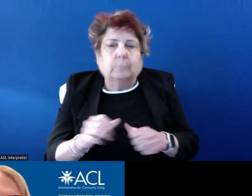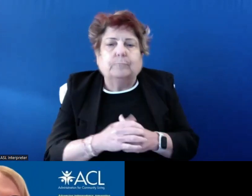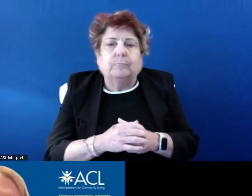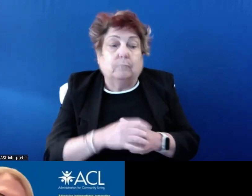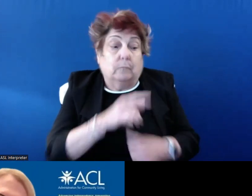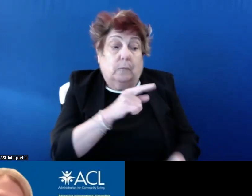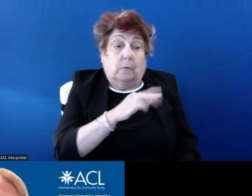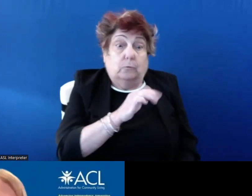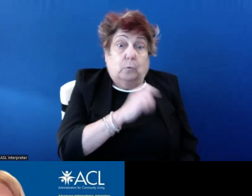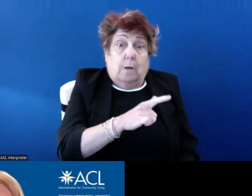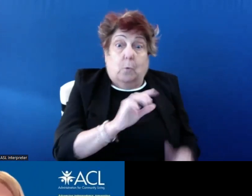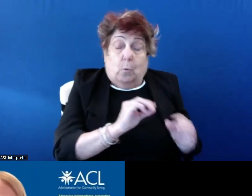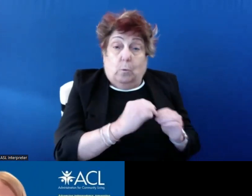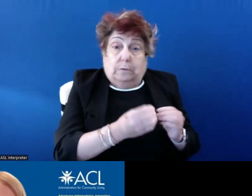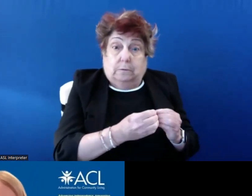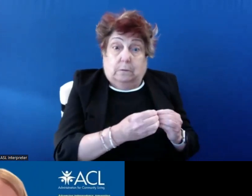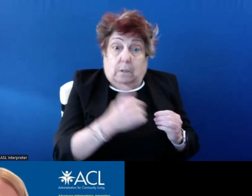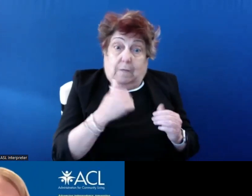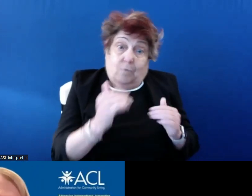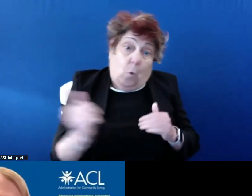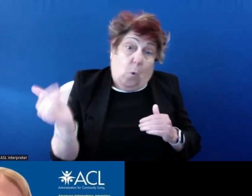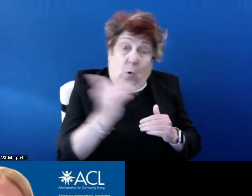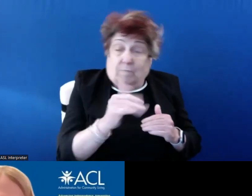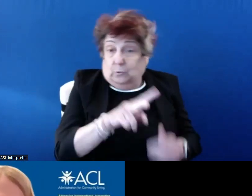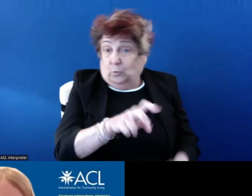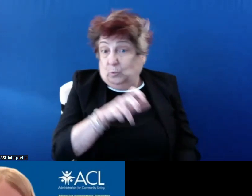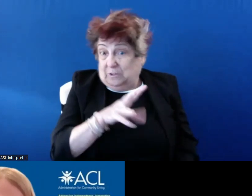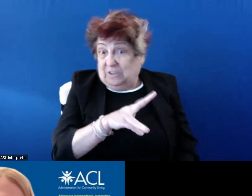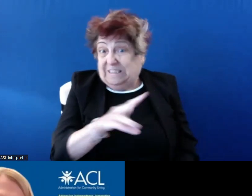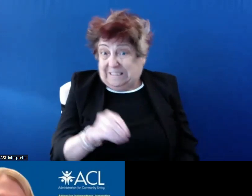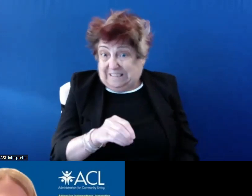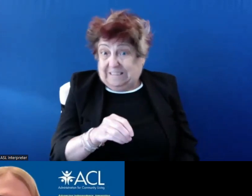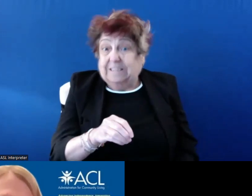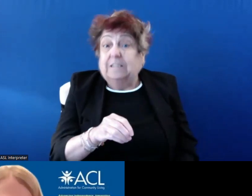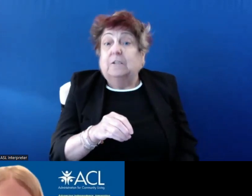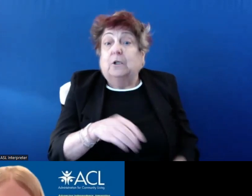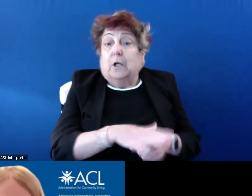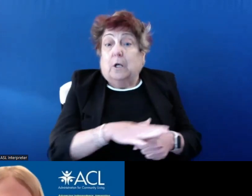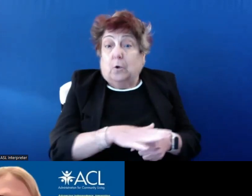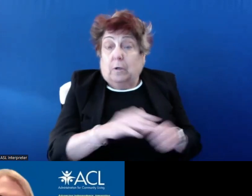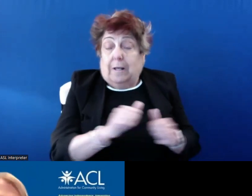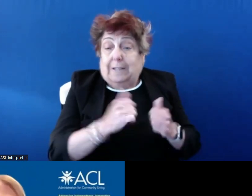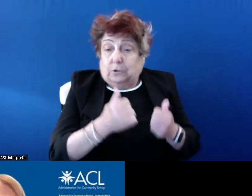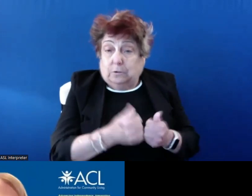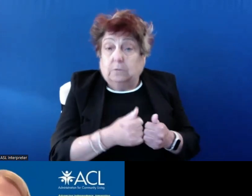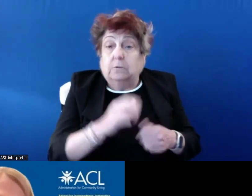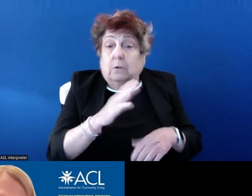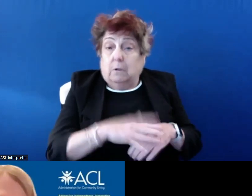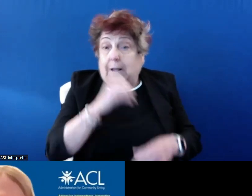there are over 260 area agencies on aging that do serve tribes. So we encourage any states